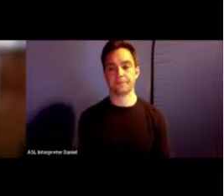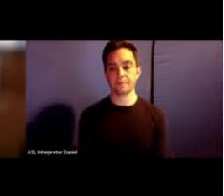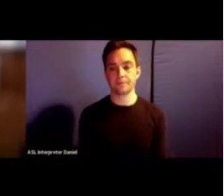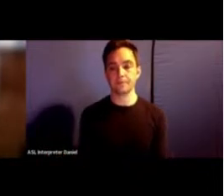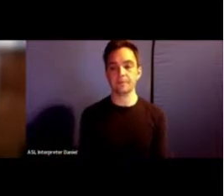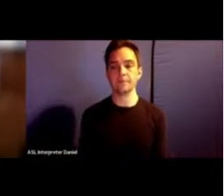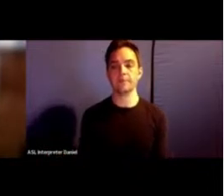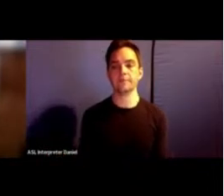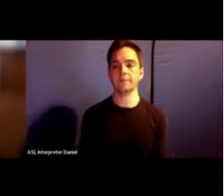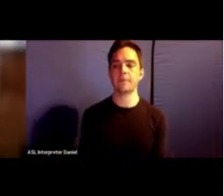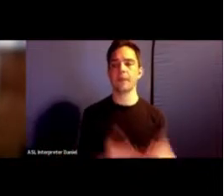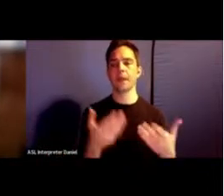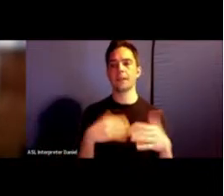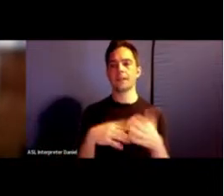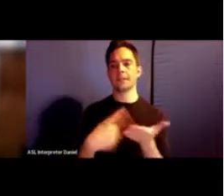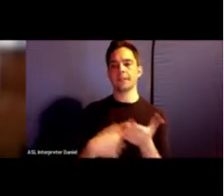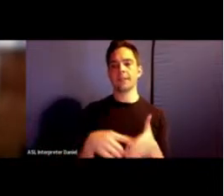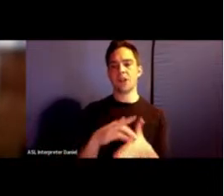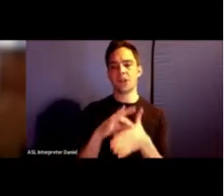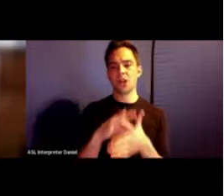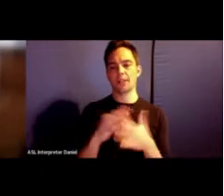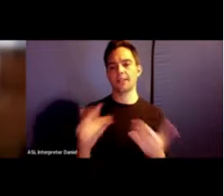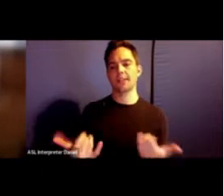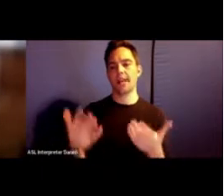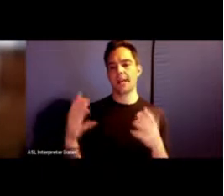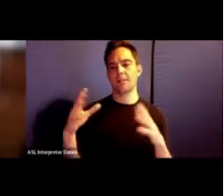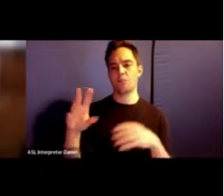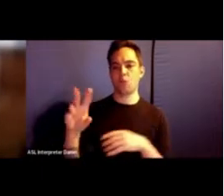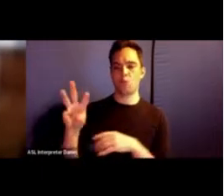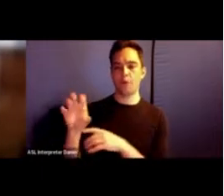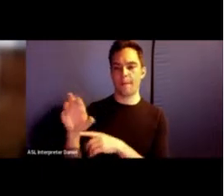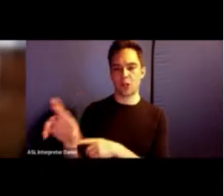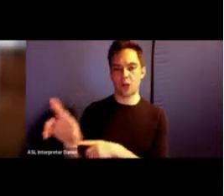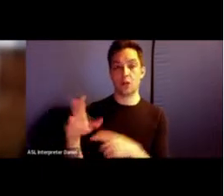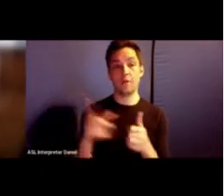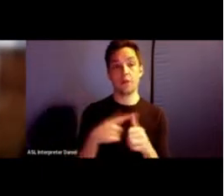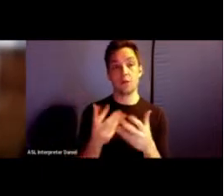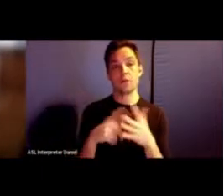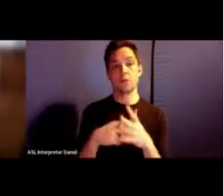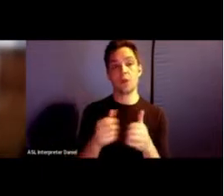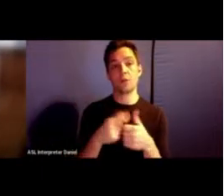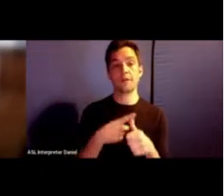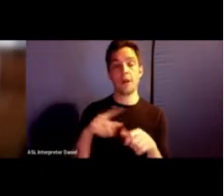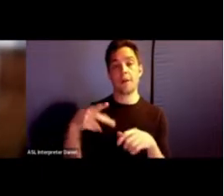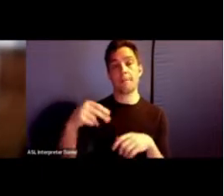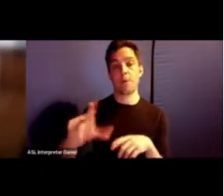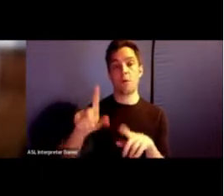So getting into the content for today's webinar, we would like to start with, with an initial poll to hear from you who's